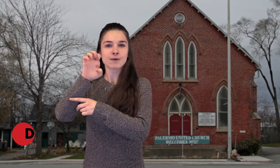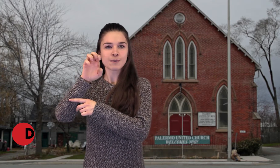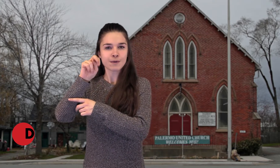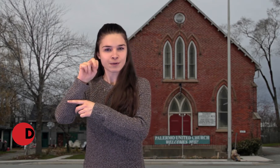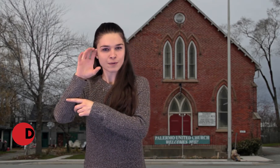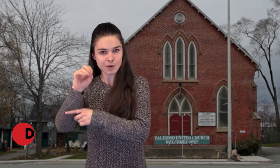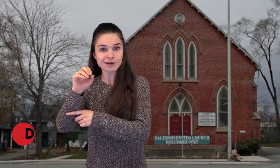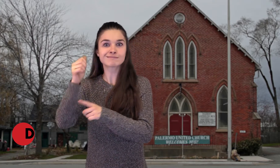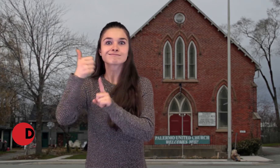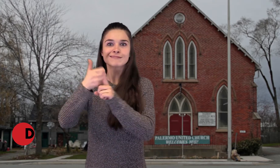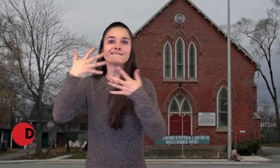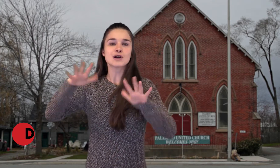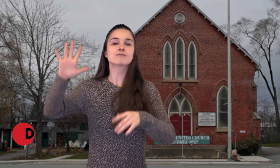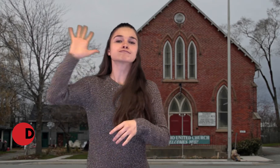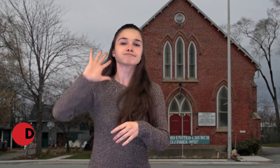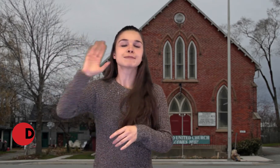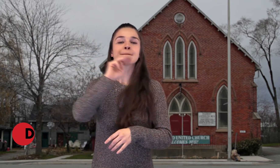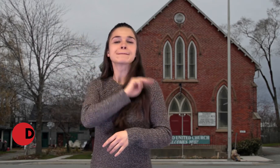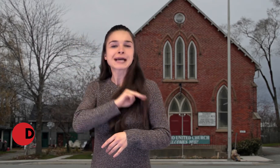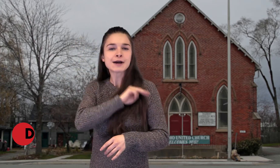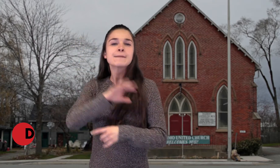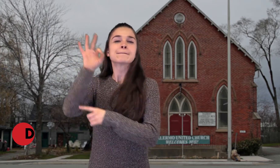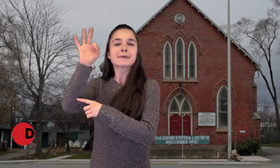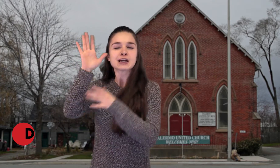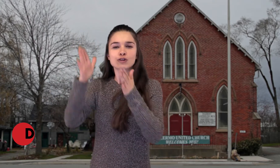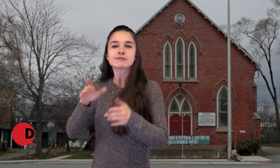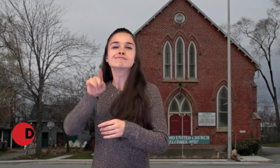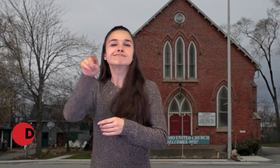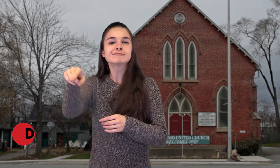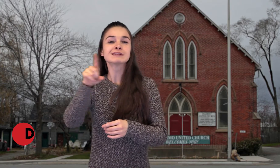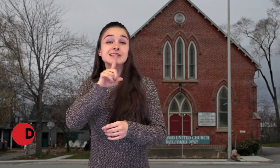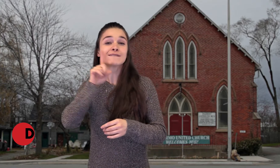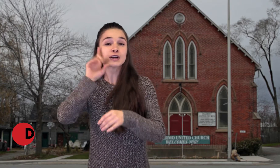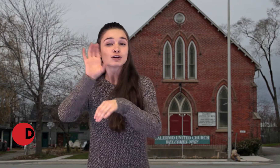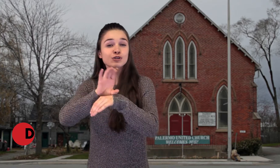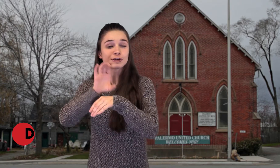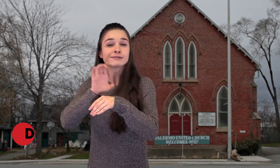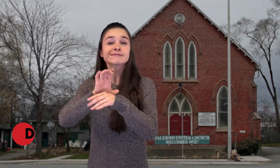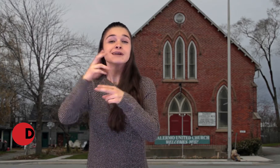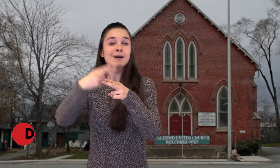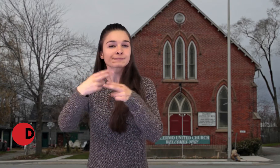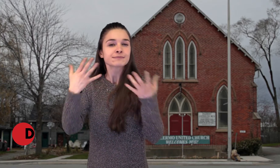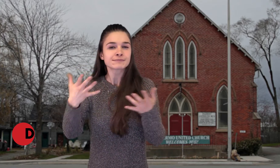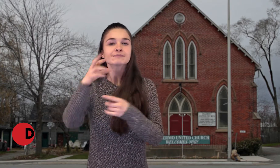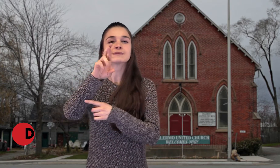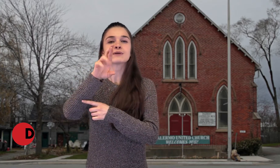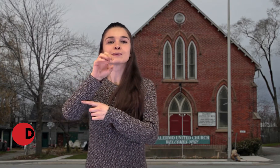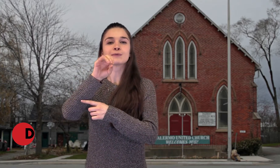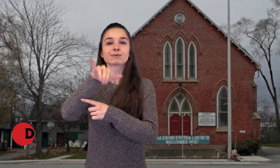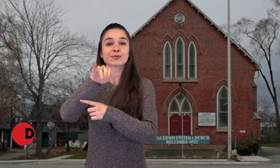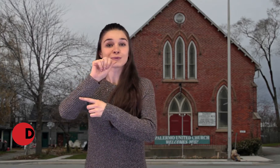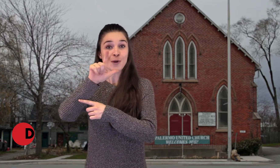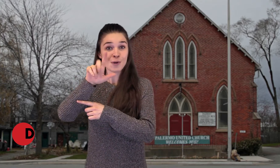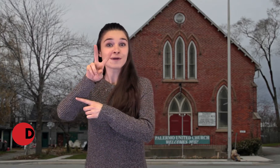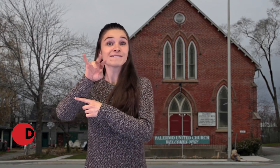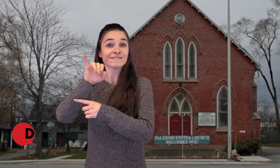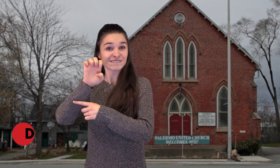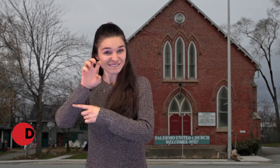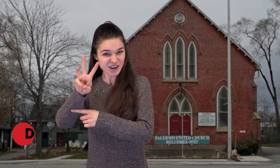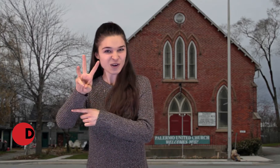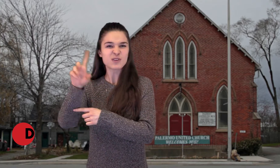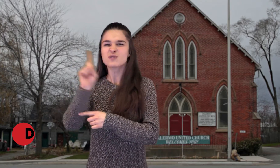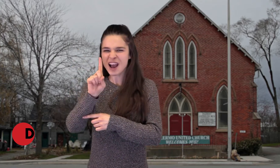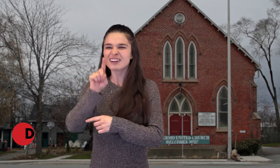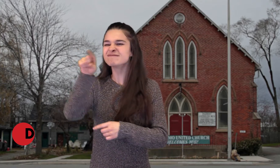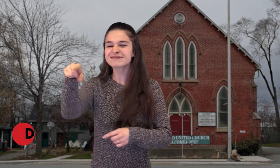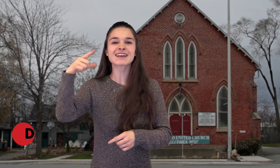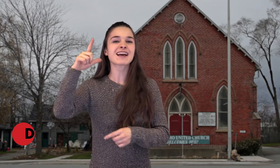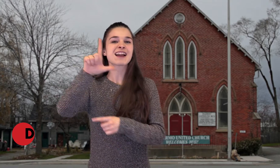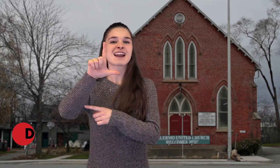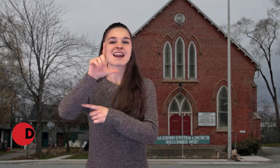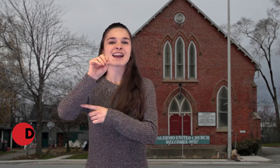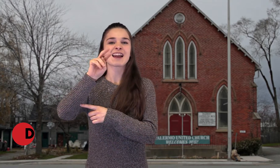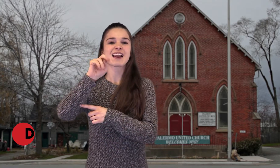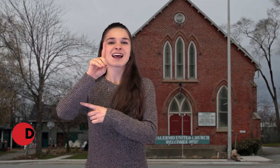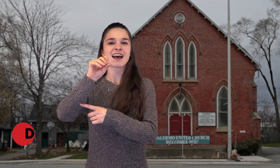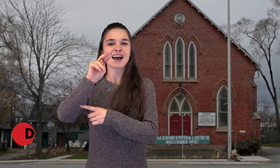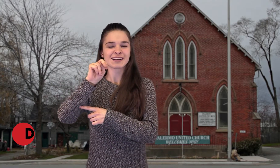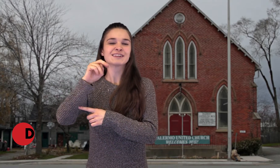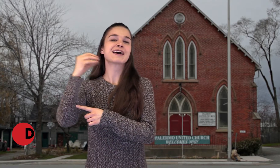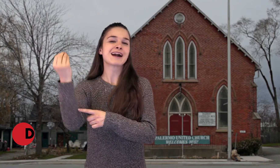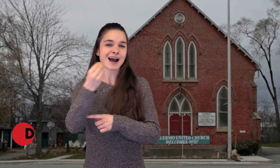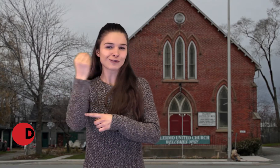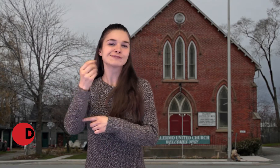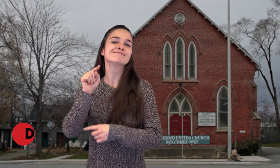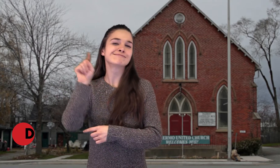Joe Coreno once ministered at Royalview Deaf Church in London, Ontario.